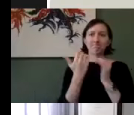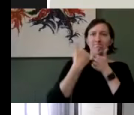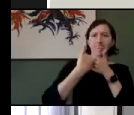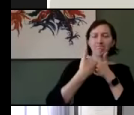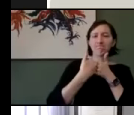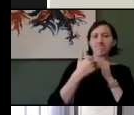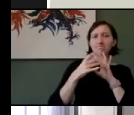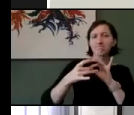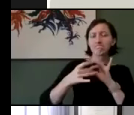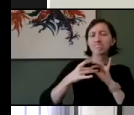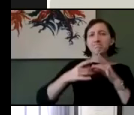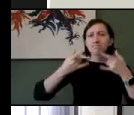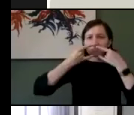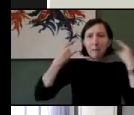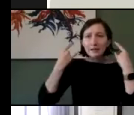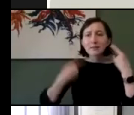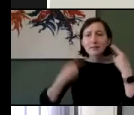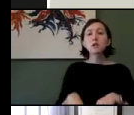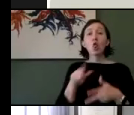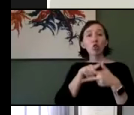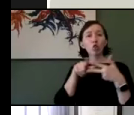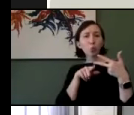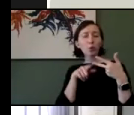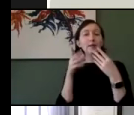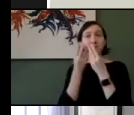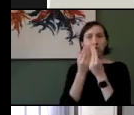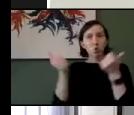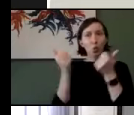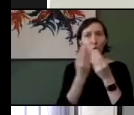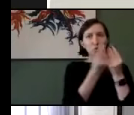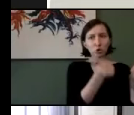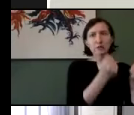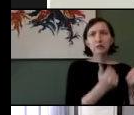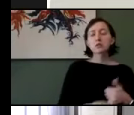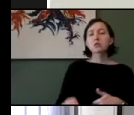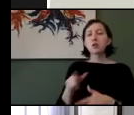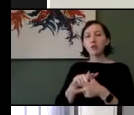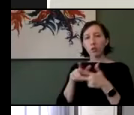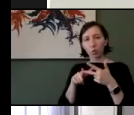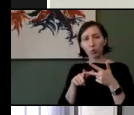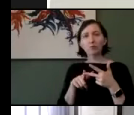be able to list 3 tangible solutions, challenges regarding wearing face masks.